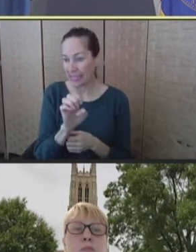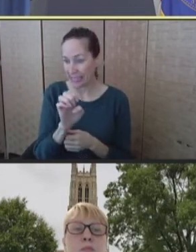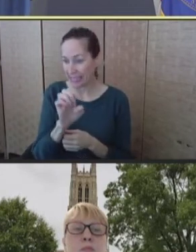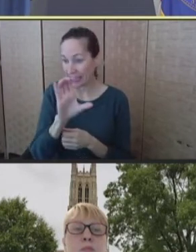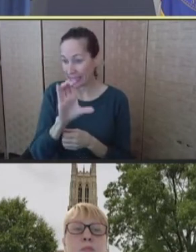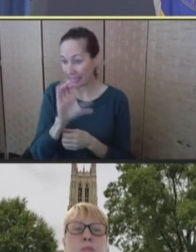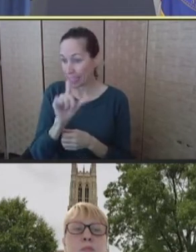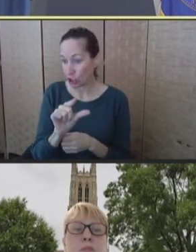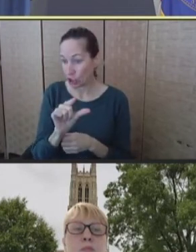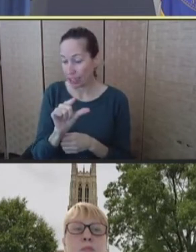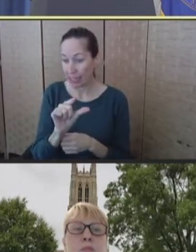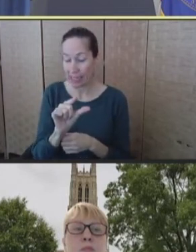with bladder cancer.